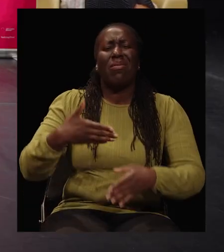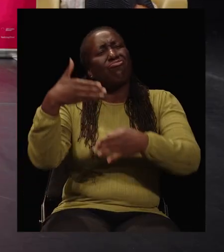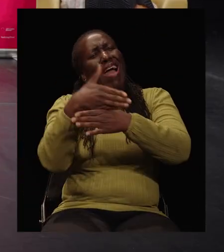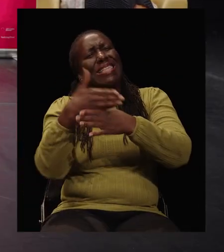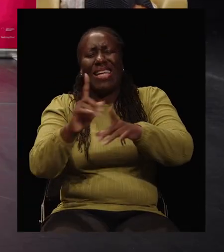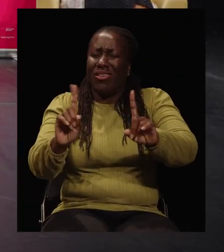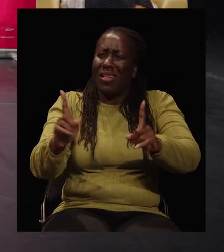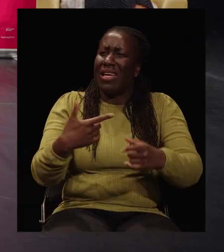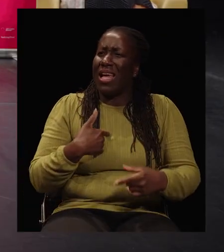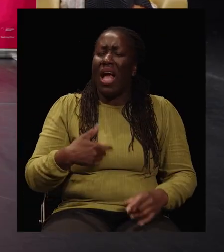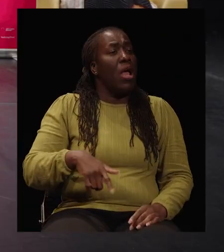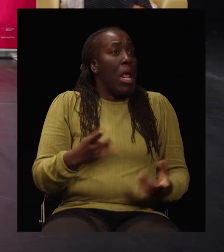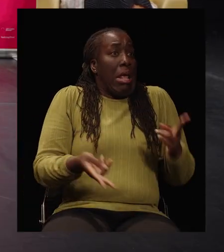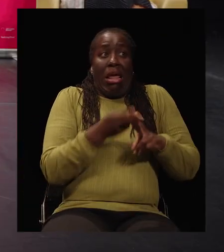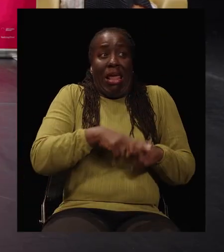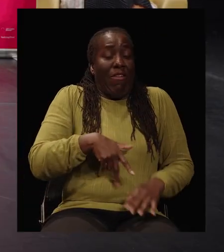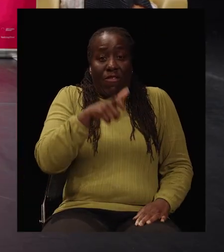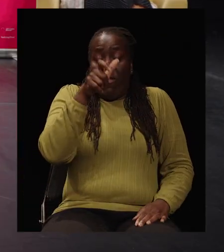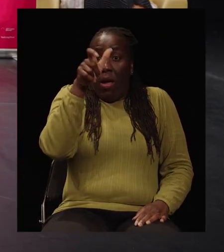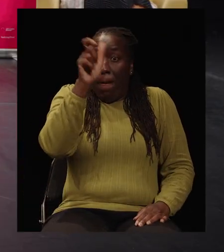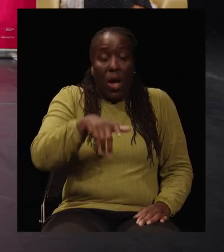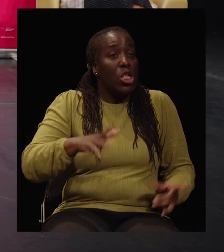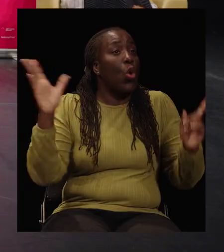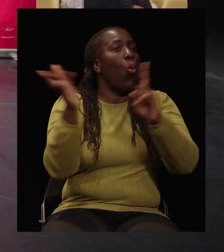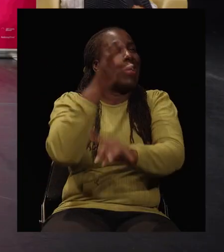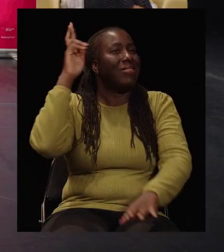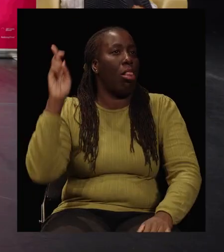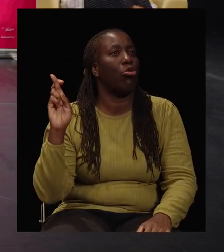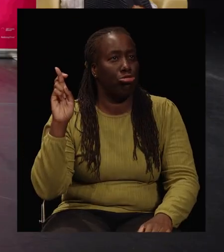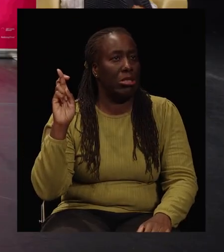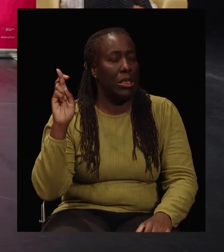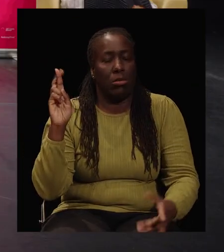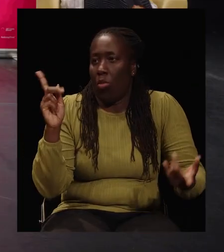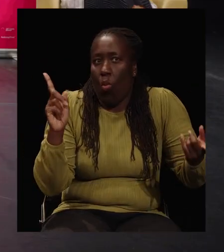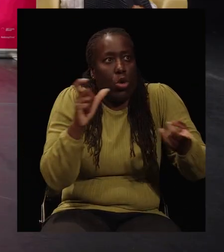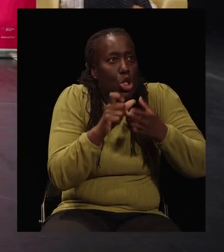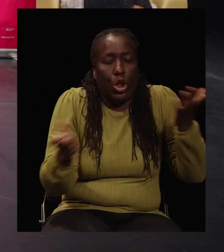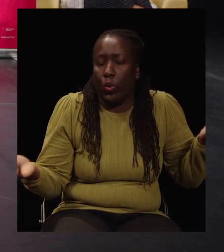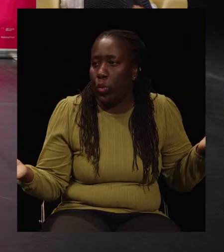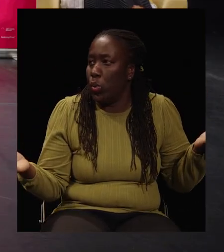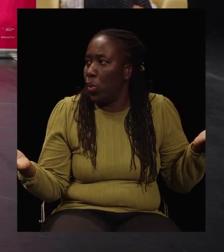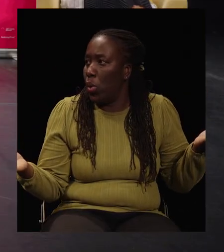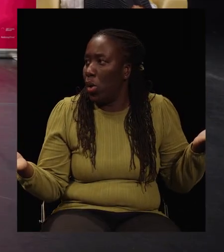someone in here just wins the Lotto tomorrow and they're like, whoa, what do I do with this? What would help? Do you mean like philanthropy